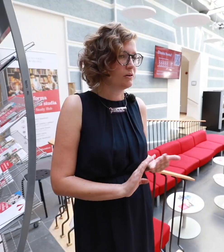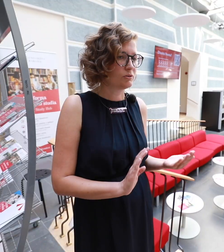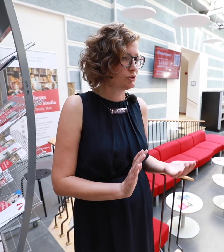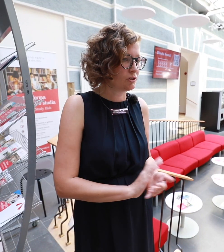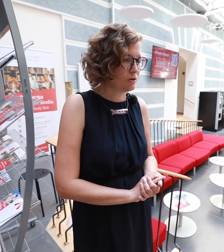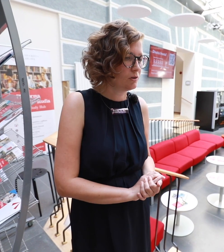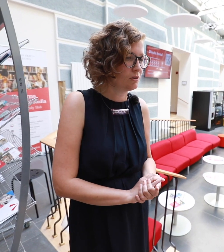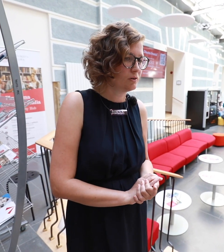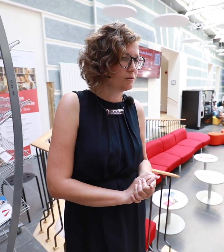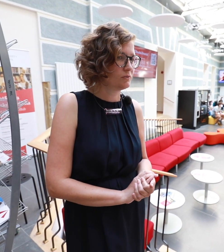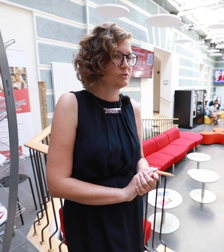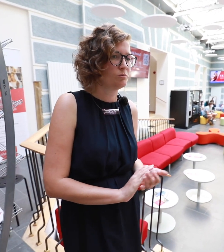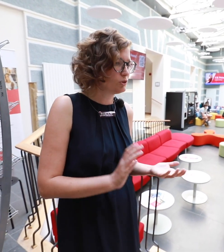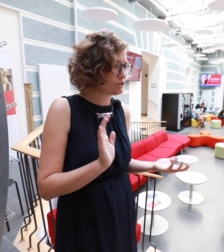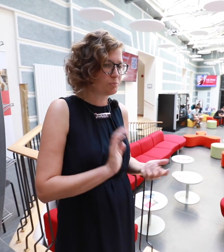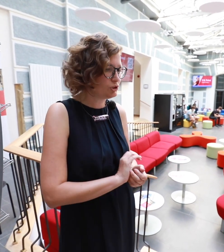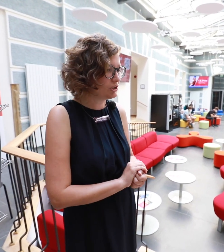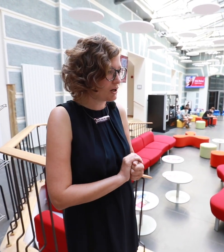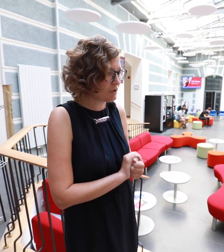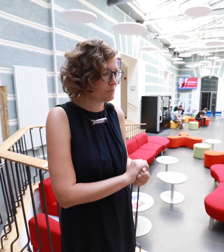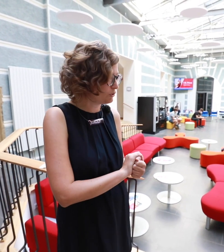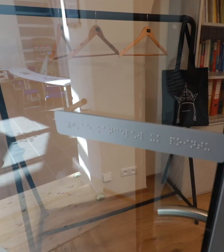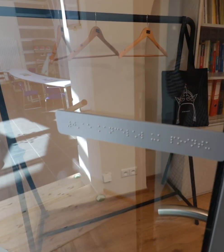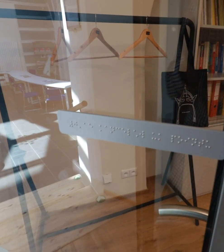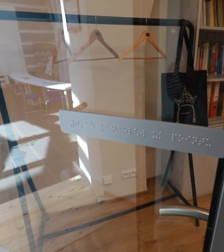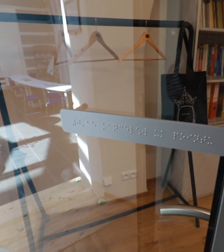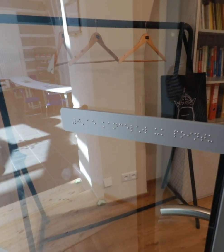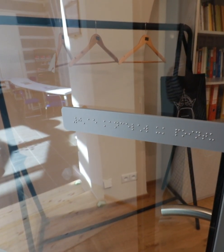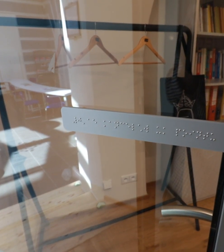Charles University provides all of the essential support they need on a case-by-case basis.